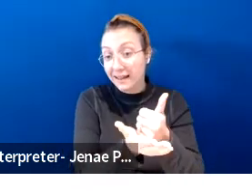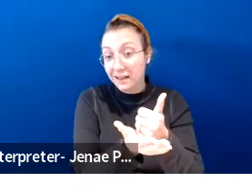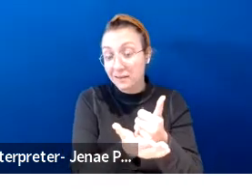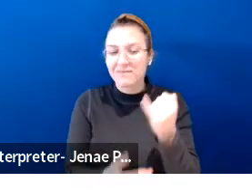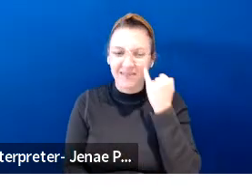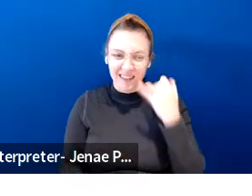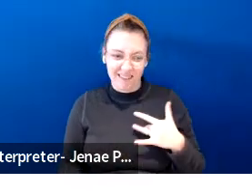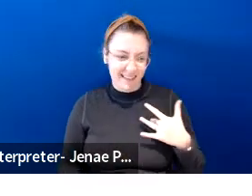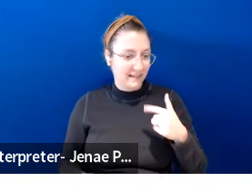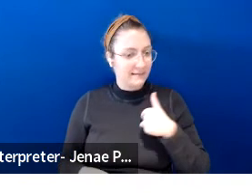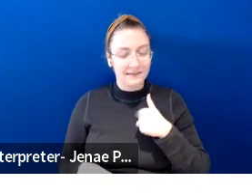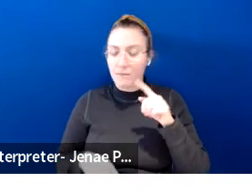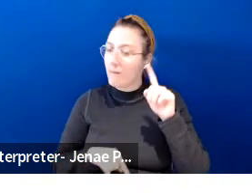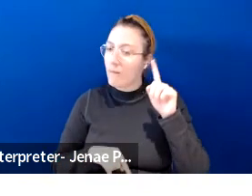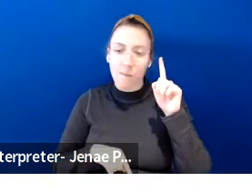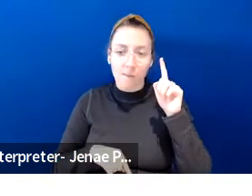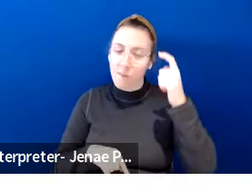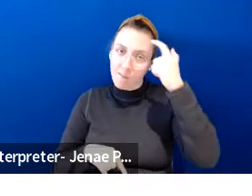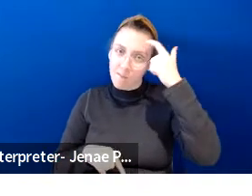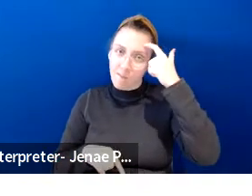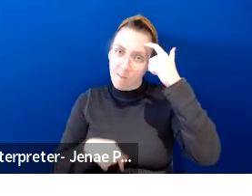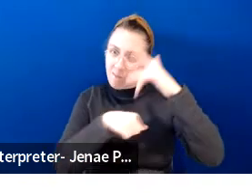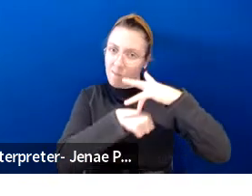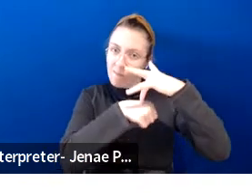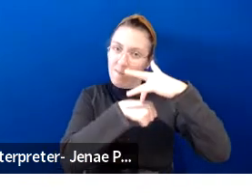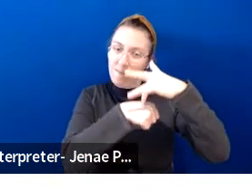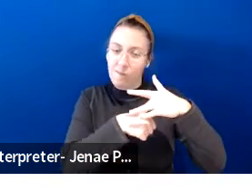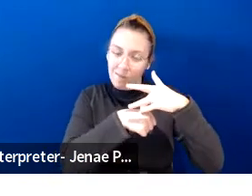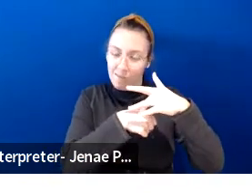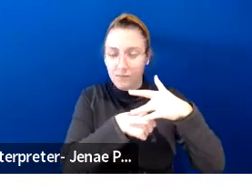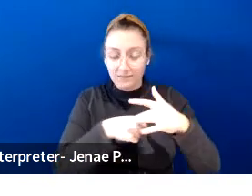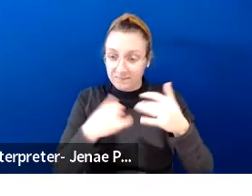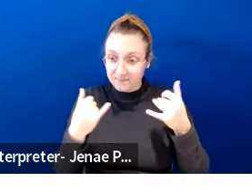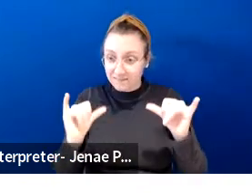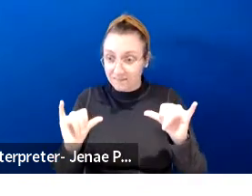get out of that mental or emotional hole, if you are genuinely burnt out